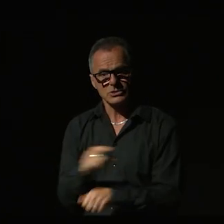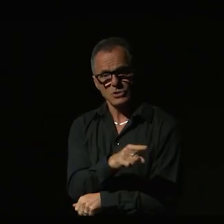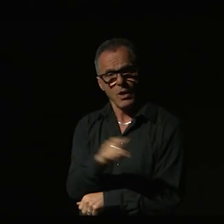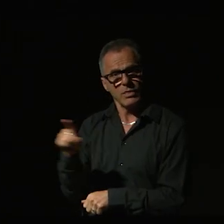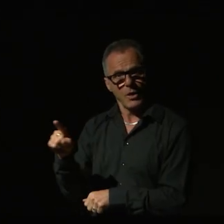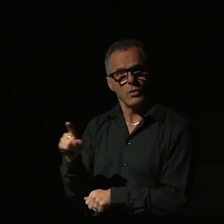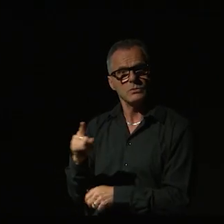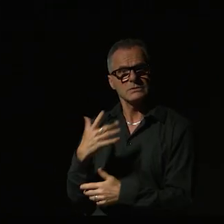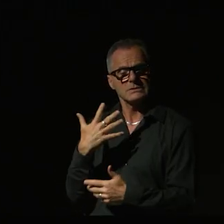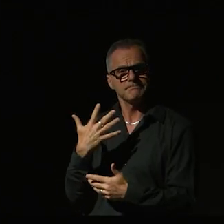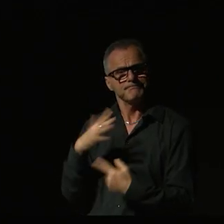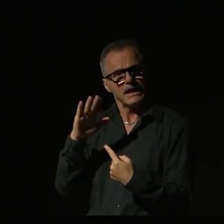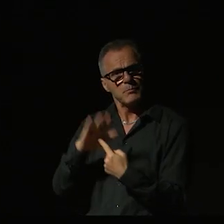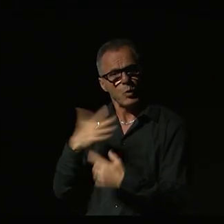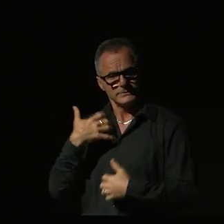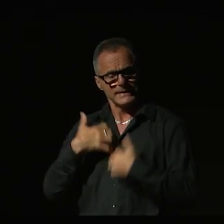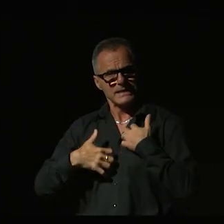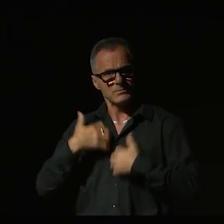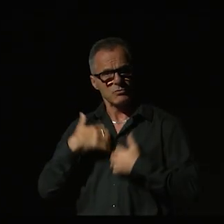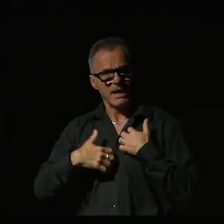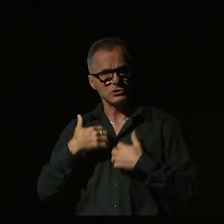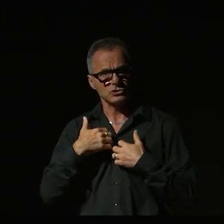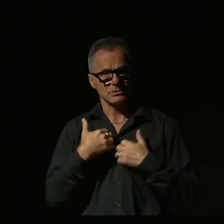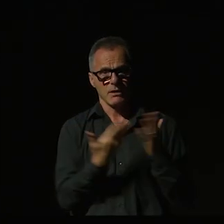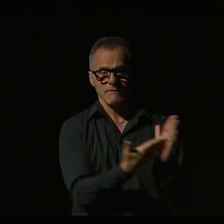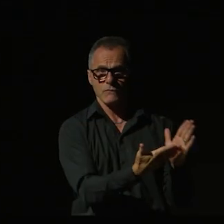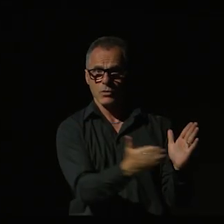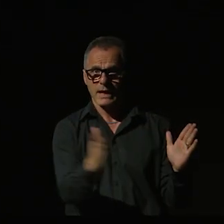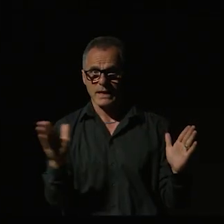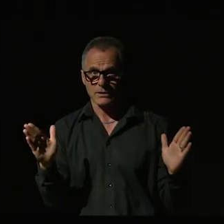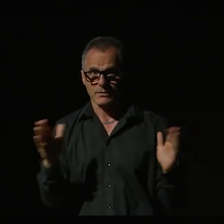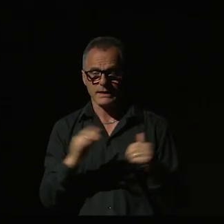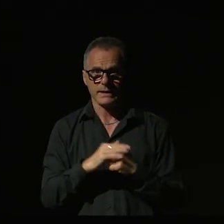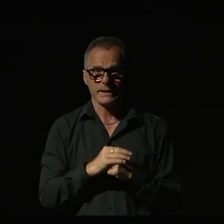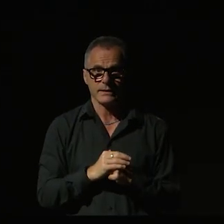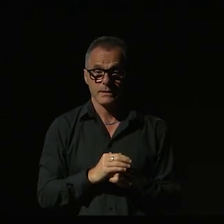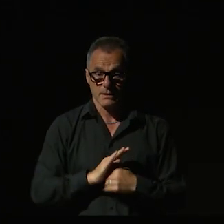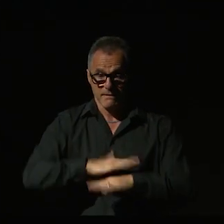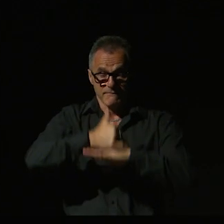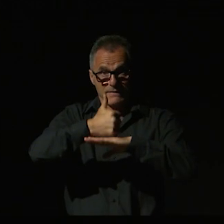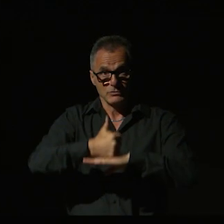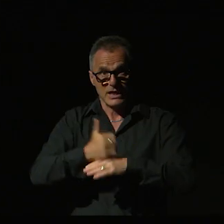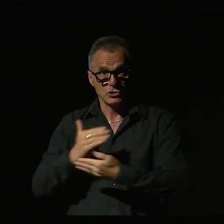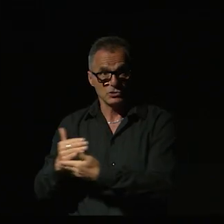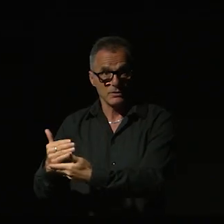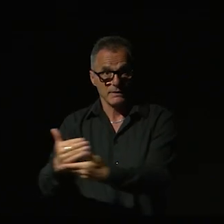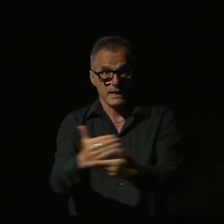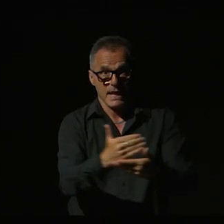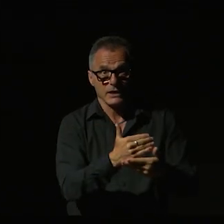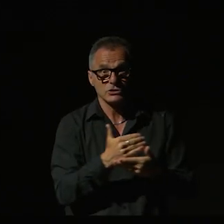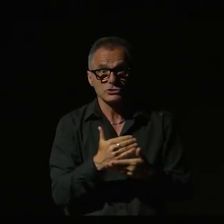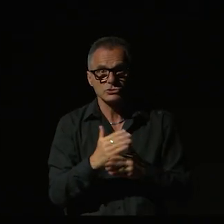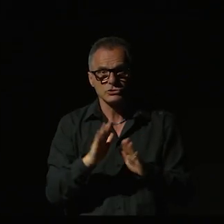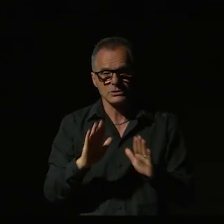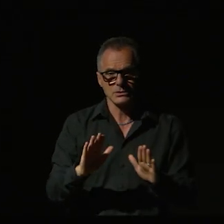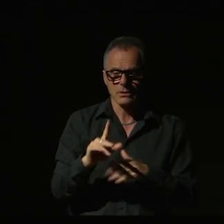in inspiring the Gallery's decoration. The formation of the Farnese collection was largely driven by Fulvio Orsini,